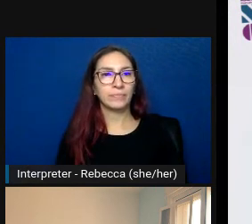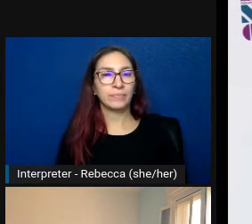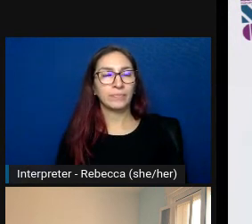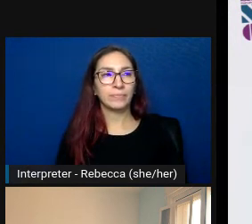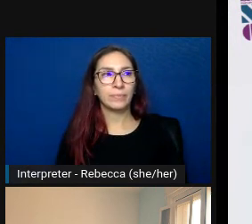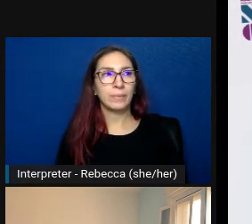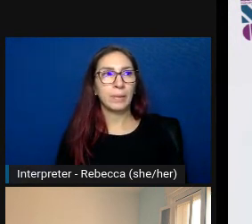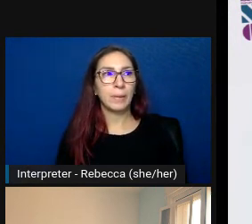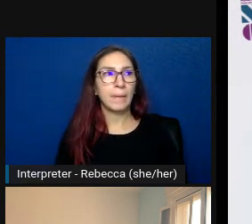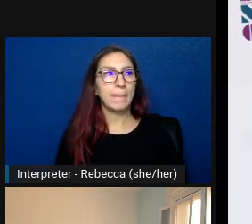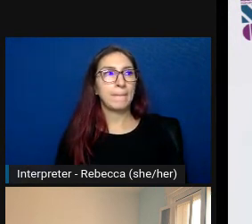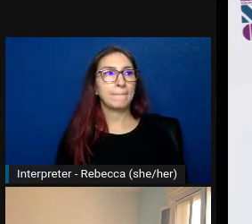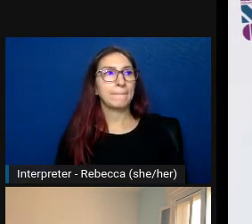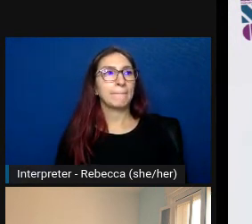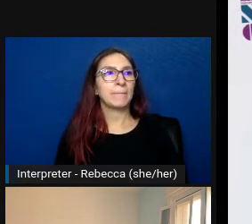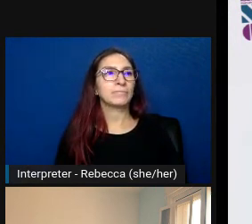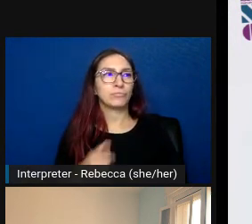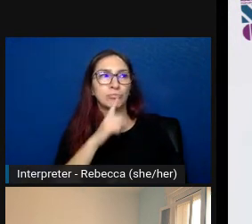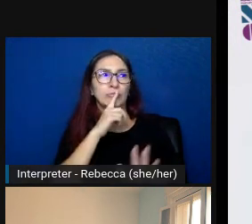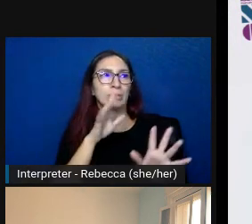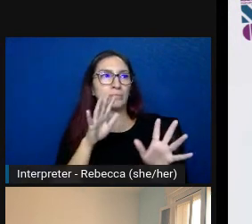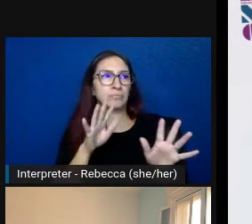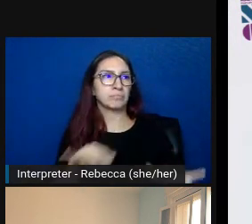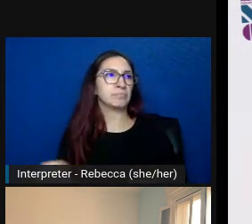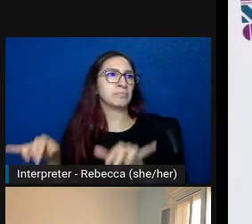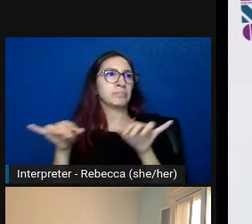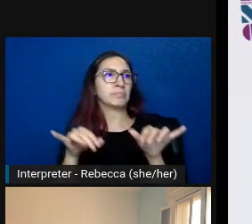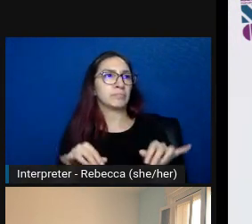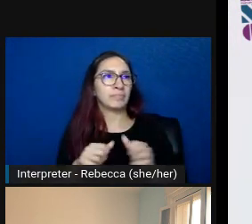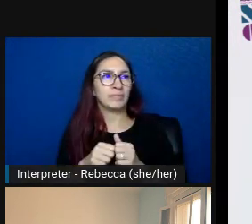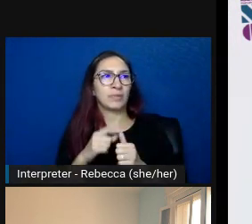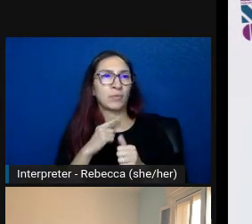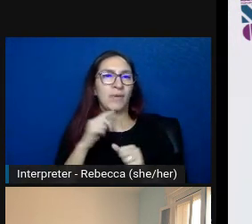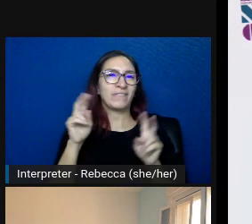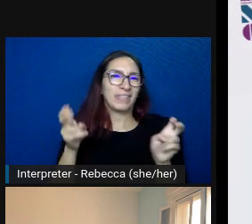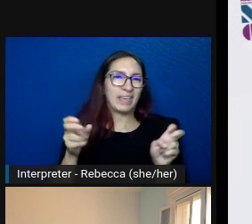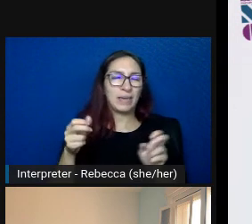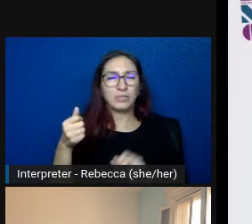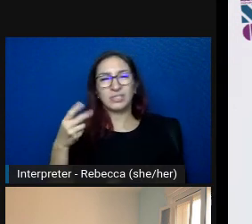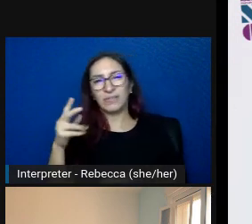It's a very programming-minded concept.